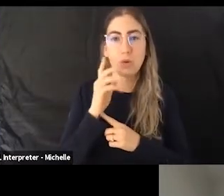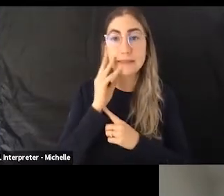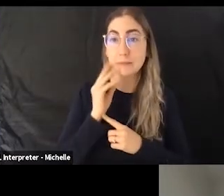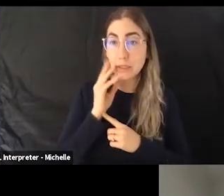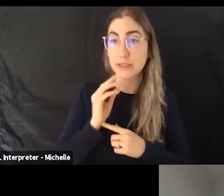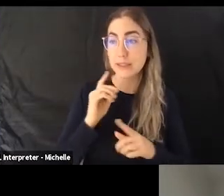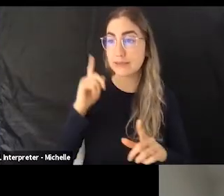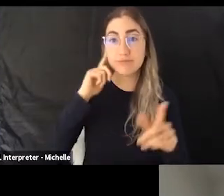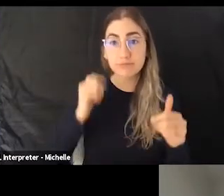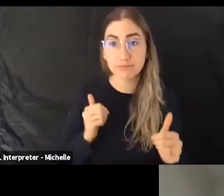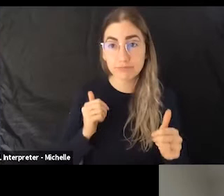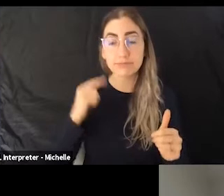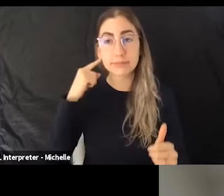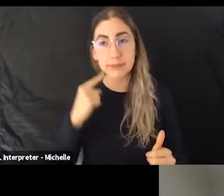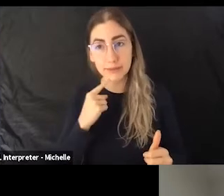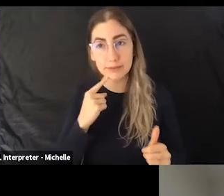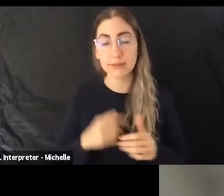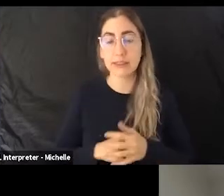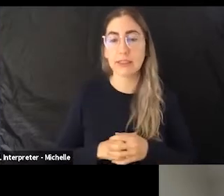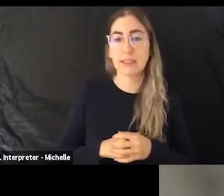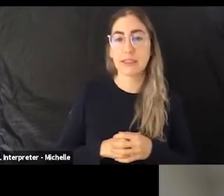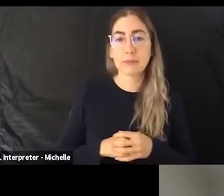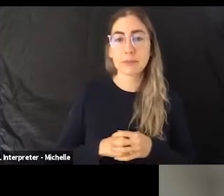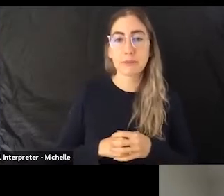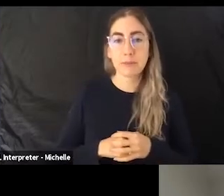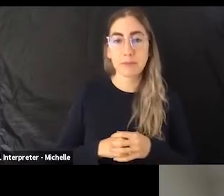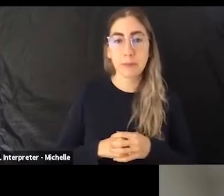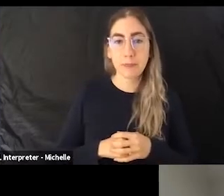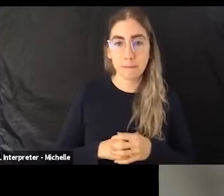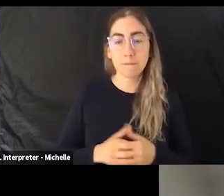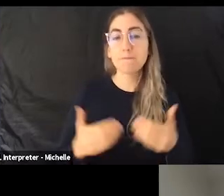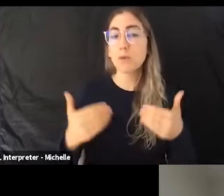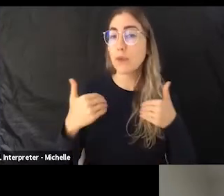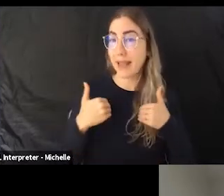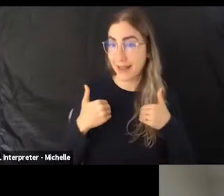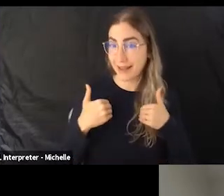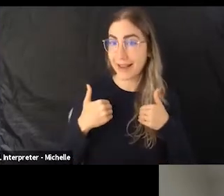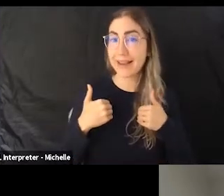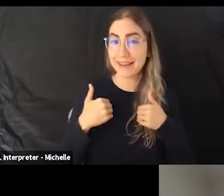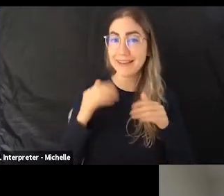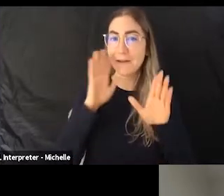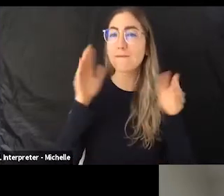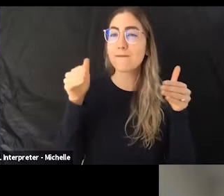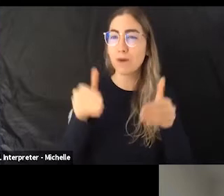EXPERIENCE HEARING LOSS AND DEAFNESS, AND WE HAD A PARTICULAR FOCUS HERE ON ACCESSIBILITY DEAFNESS, AND WE HAD A PARTICULAR FOCUS HERE ON ACCESSIBILITY, COMMUNICATION ACCESSIBILITY AND ACCESS TO INFORMATION.